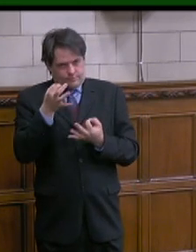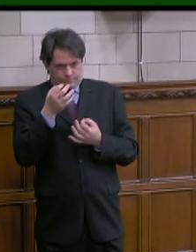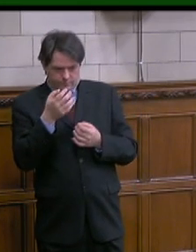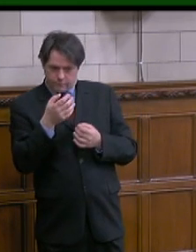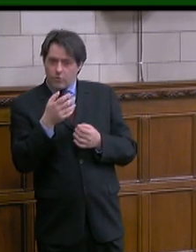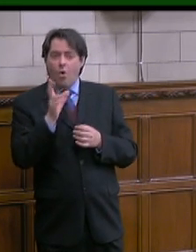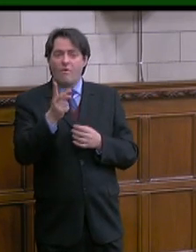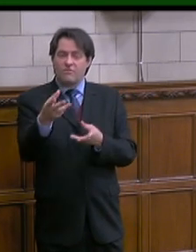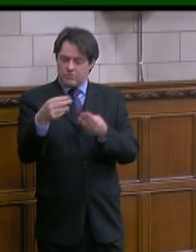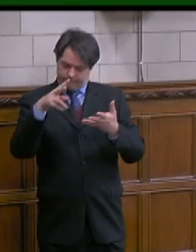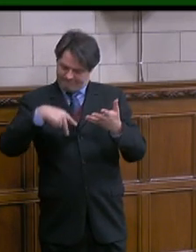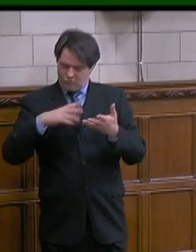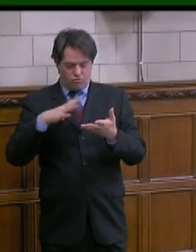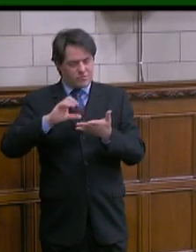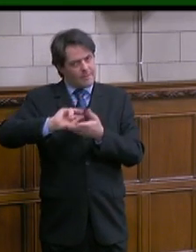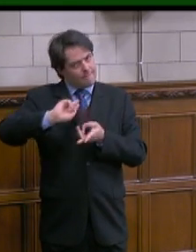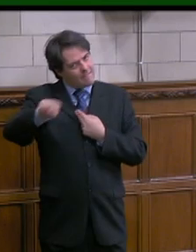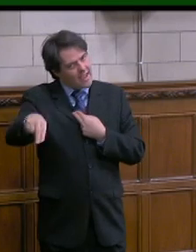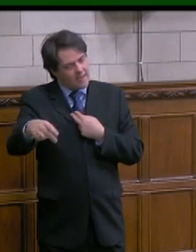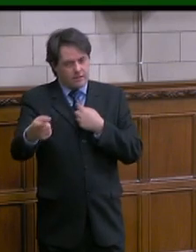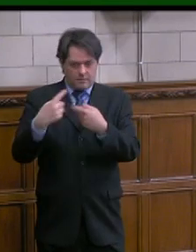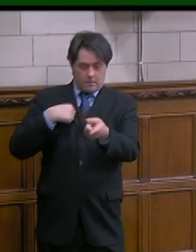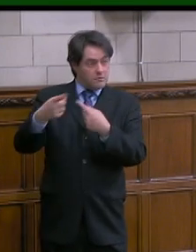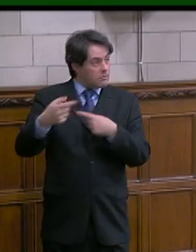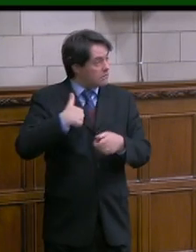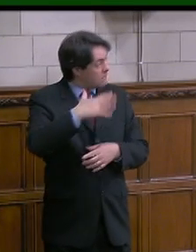specifications back for further drafting before it is prepared to accredit them.